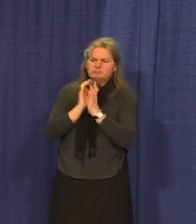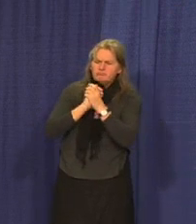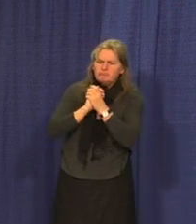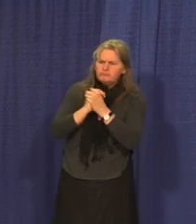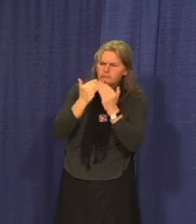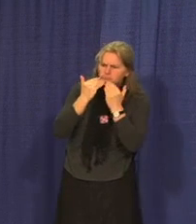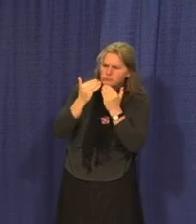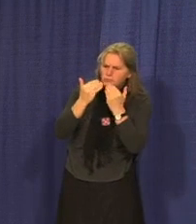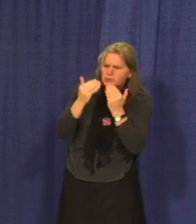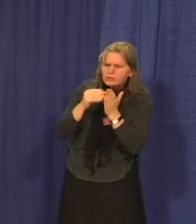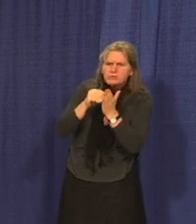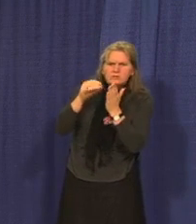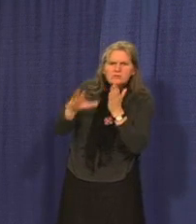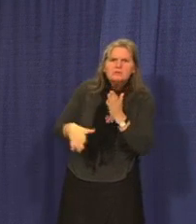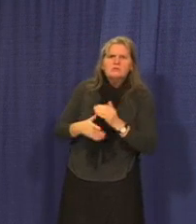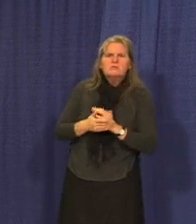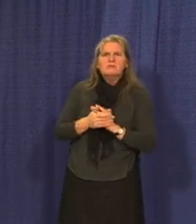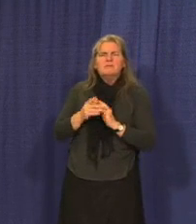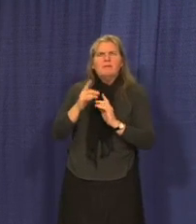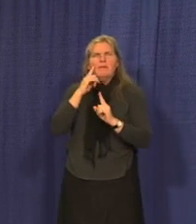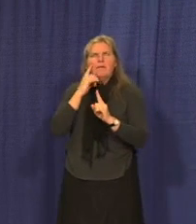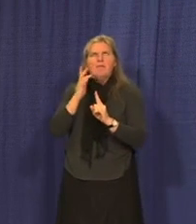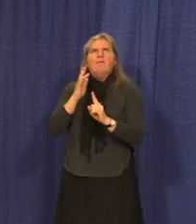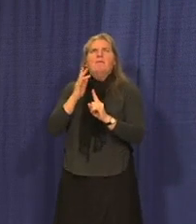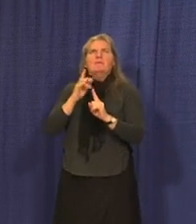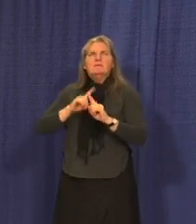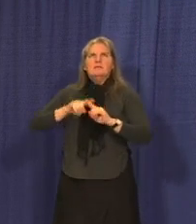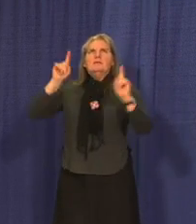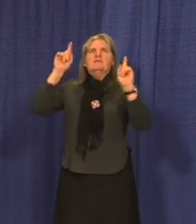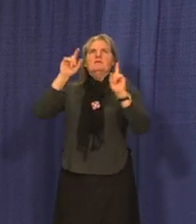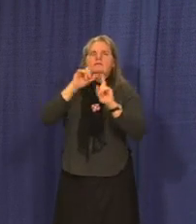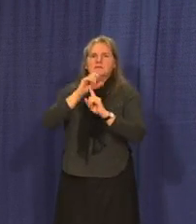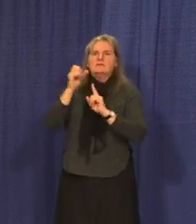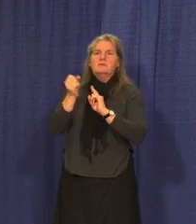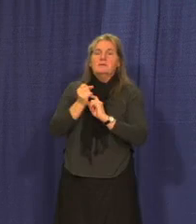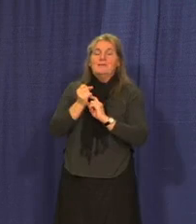I commend the students for thinking outside the box which,